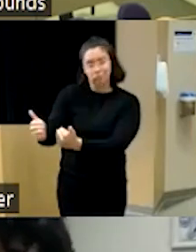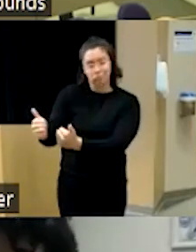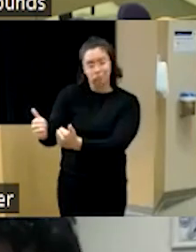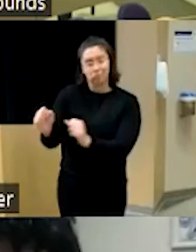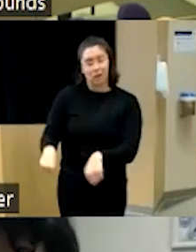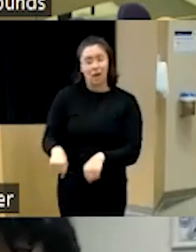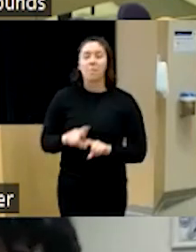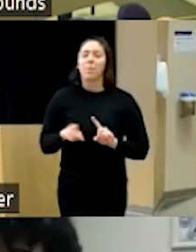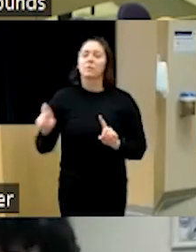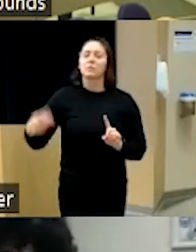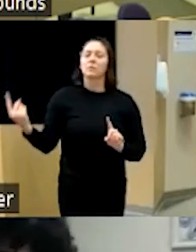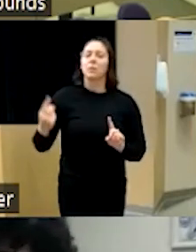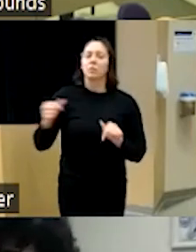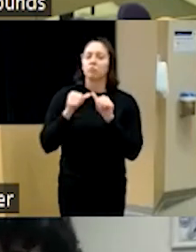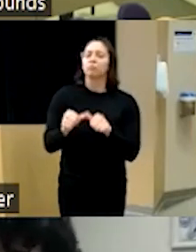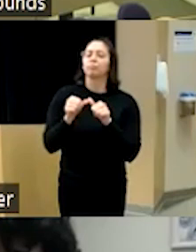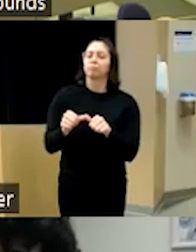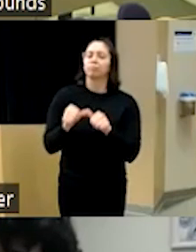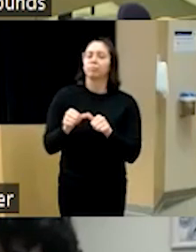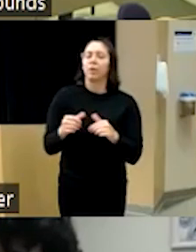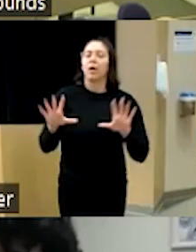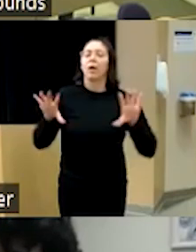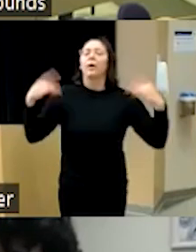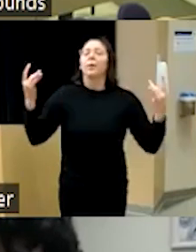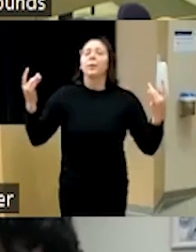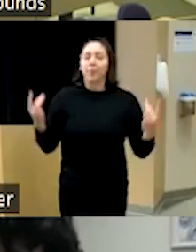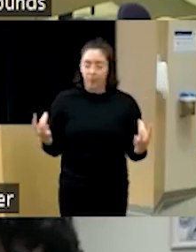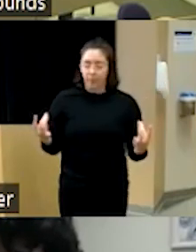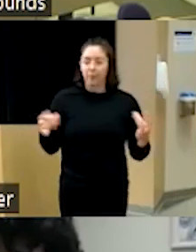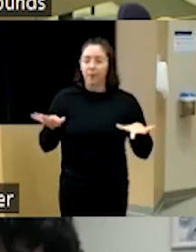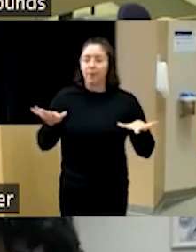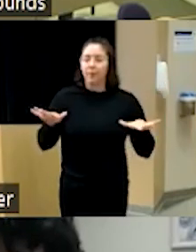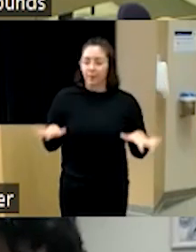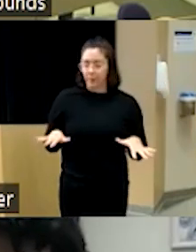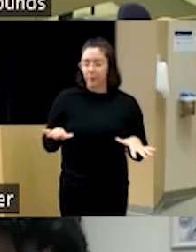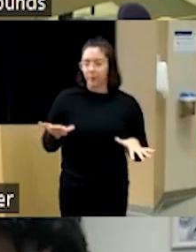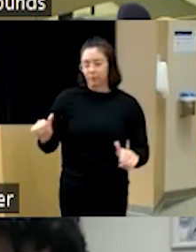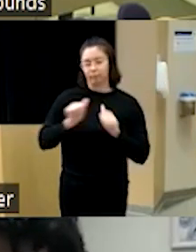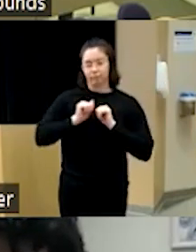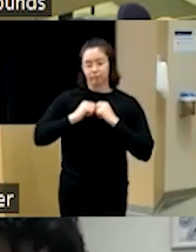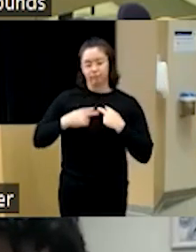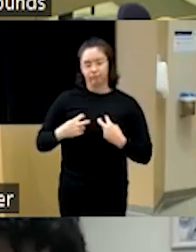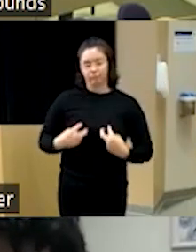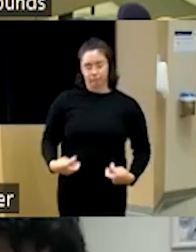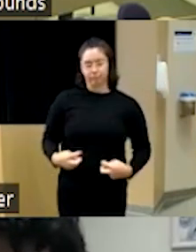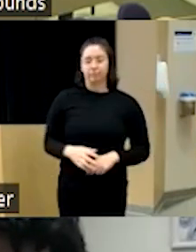something to yeah sort of to calm down focus on yourself and um I think it will work but we are